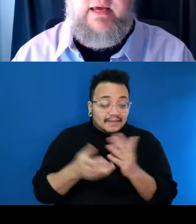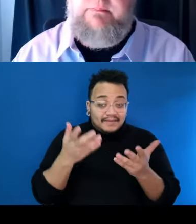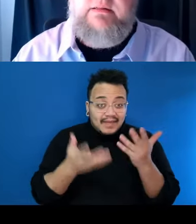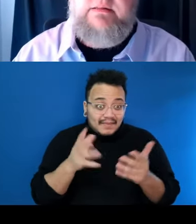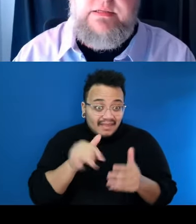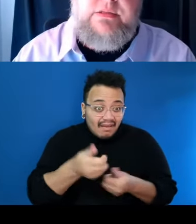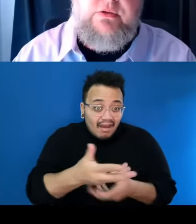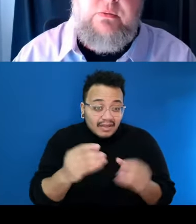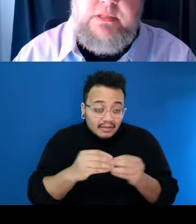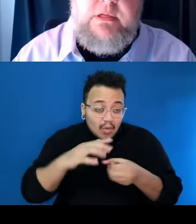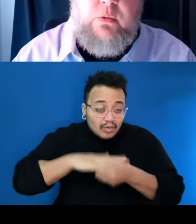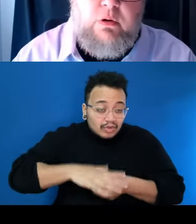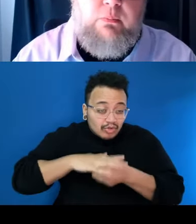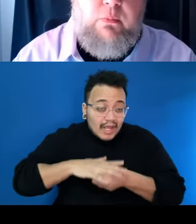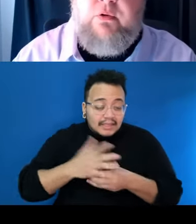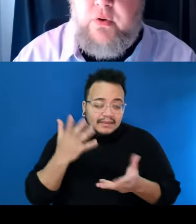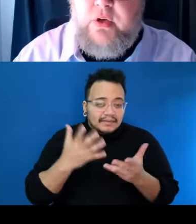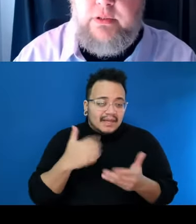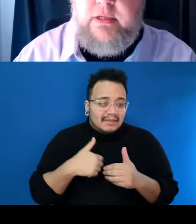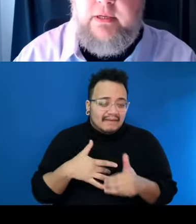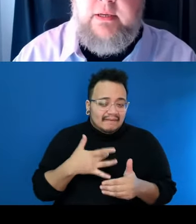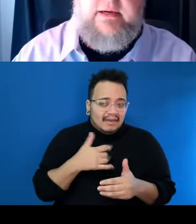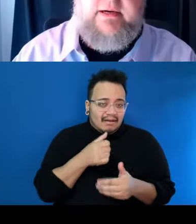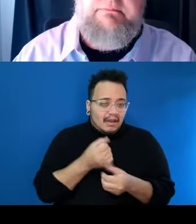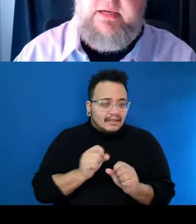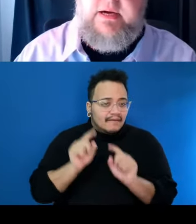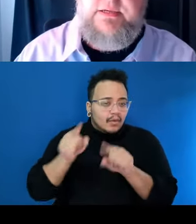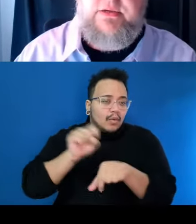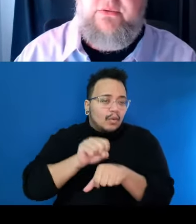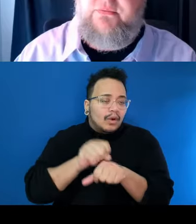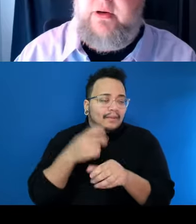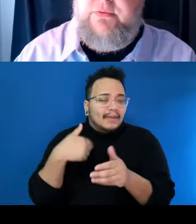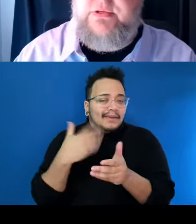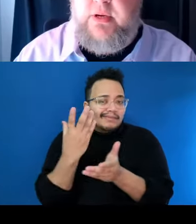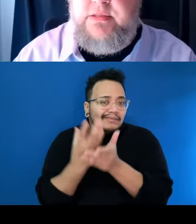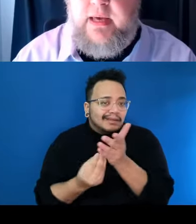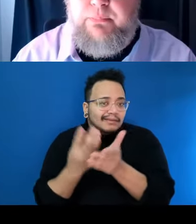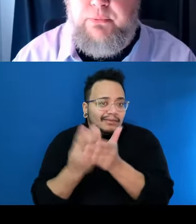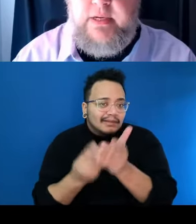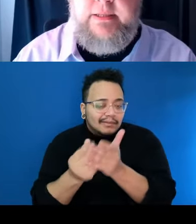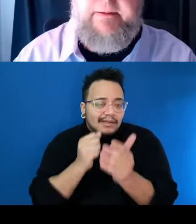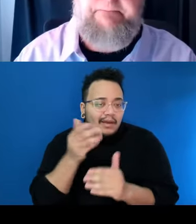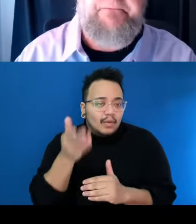and may lead to missing work more frequently, because of the stress that that puts on them.